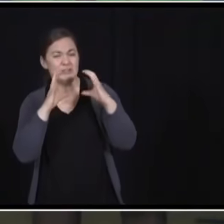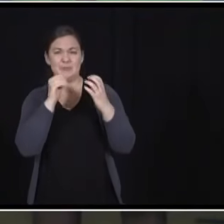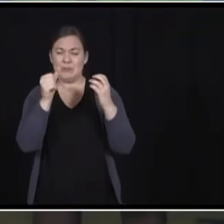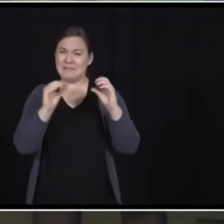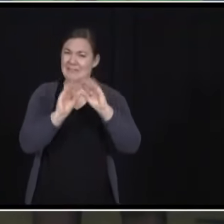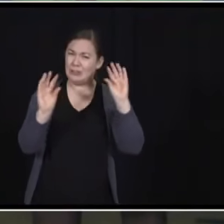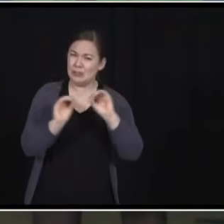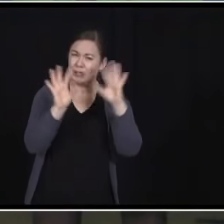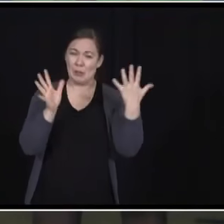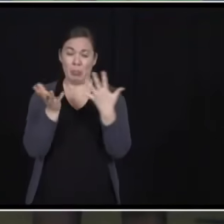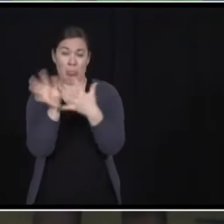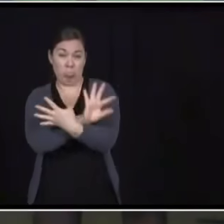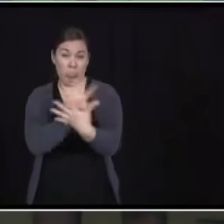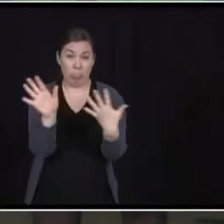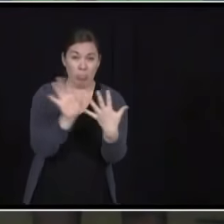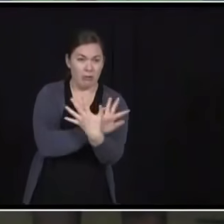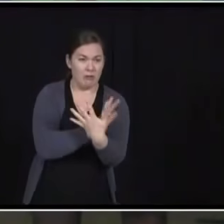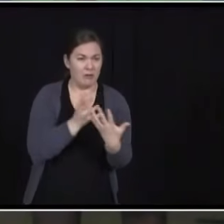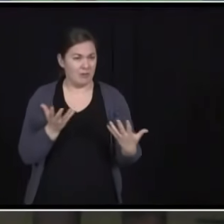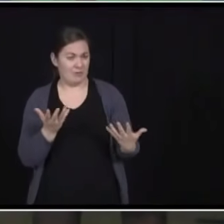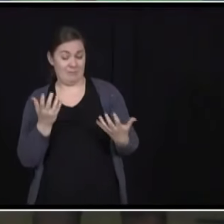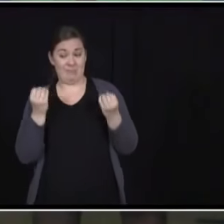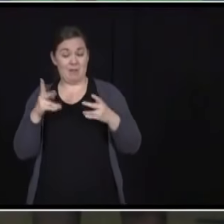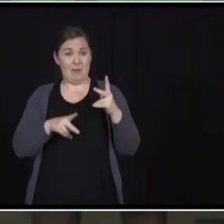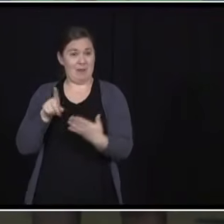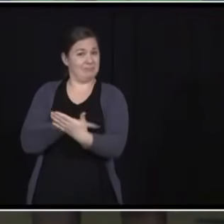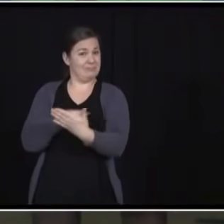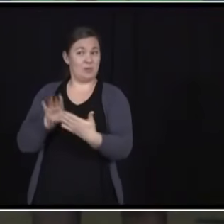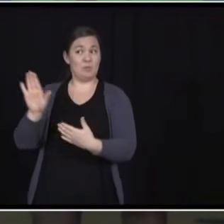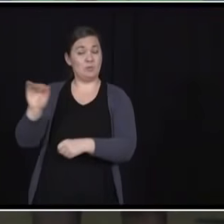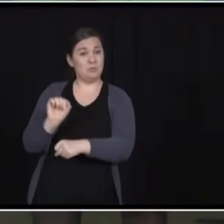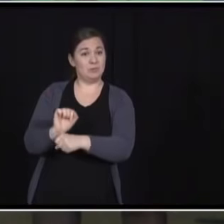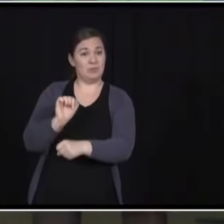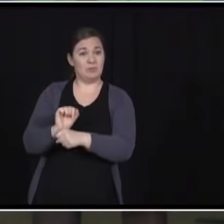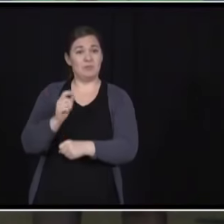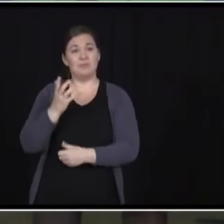in medical circles for his response to the pandemic and weekly his communication,